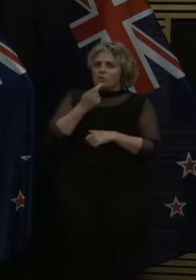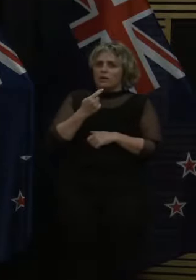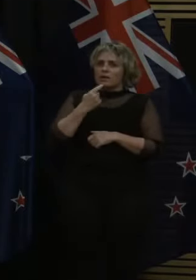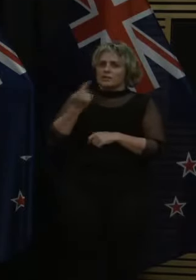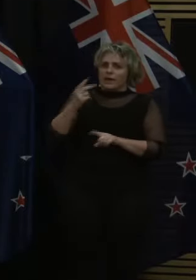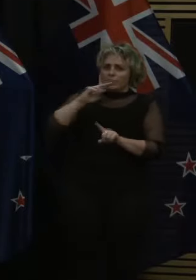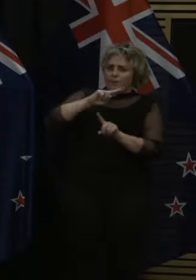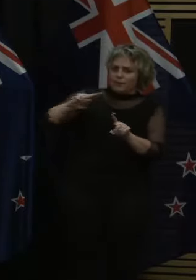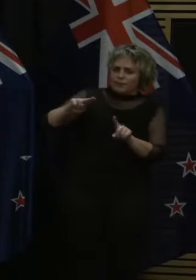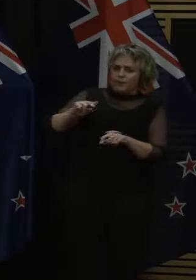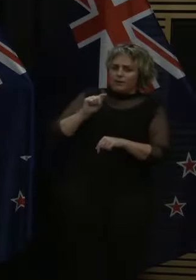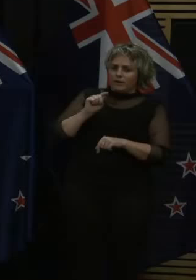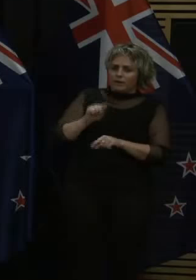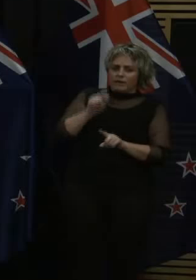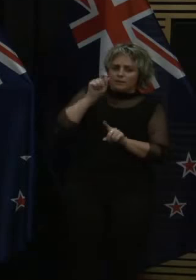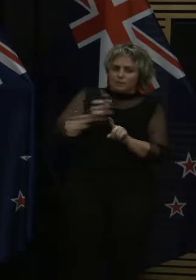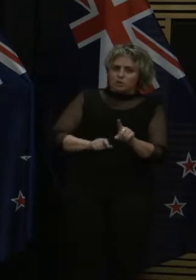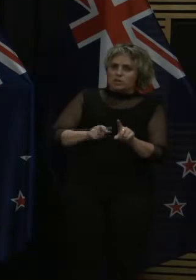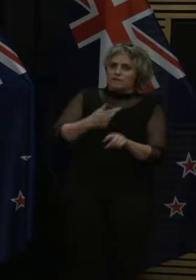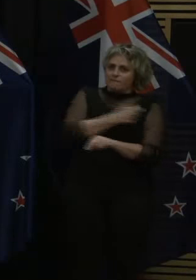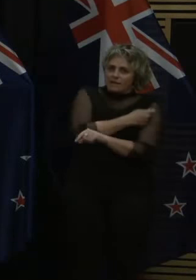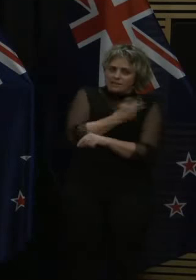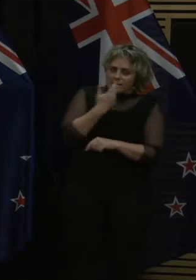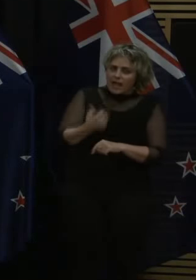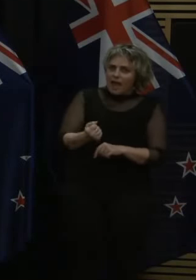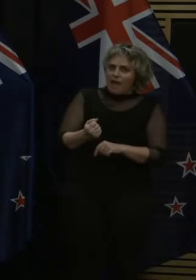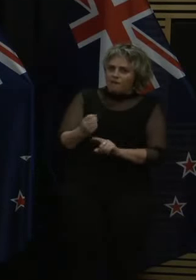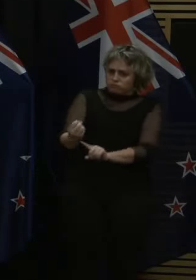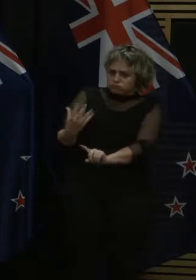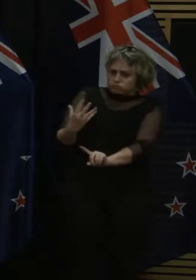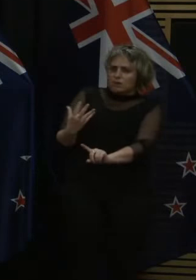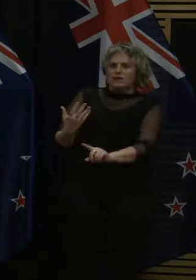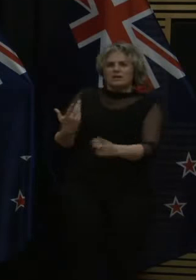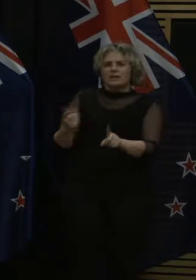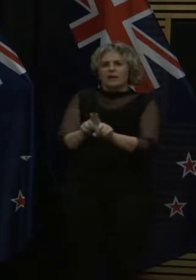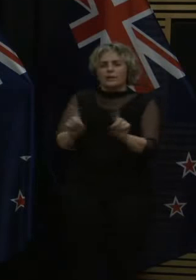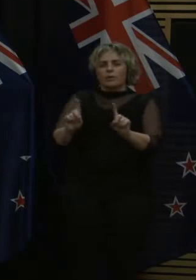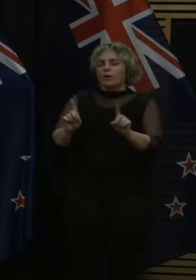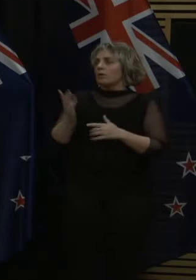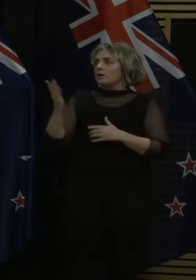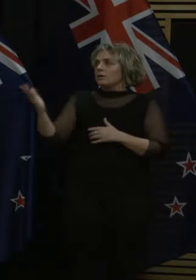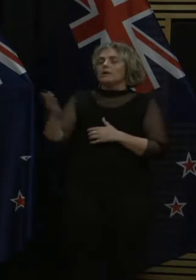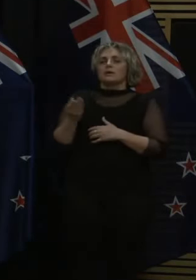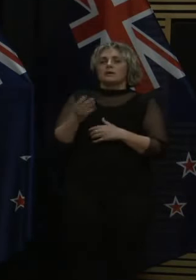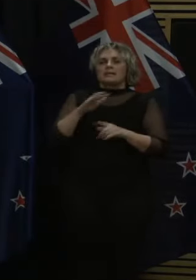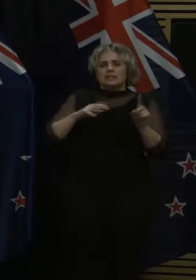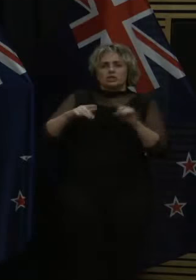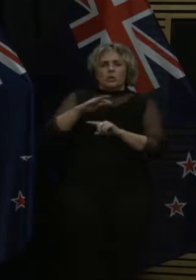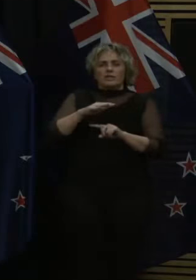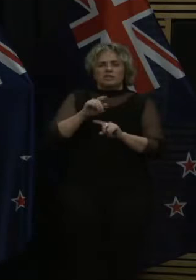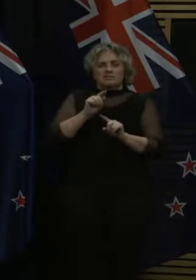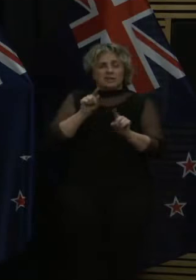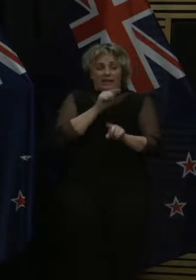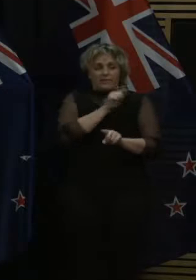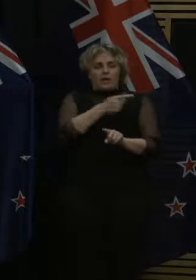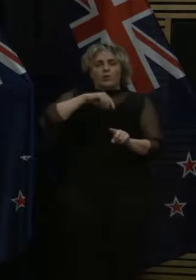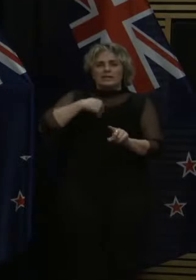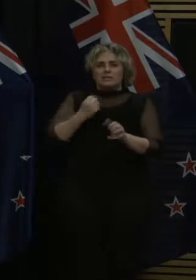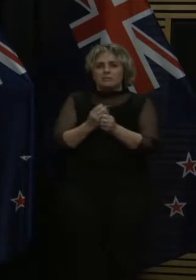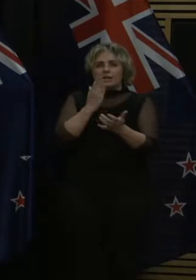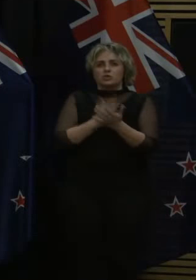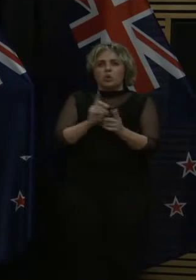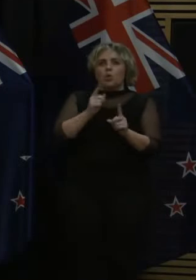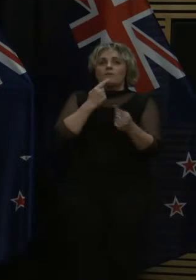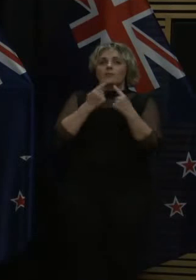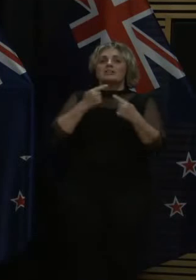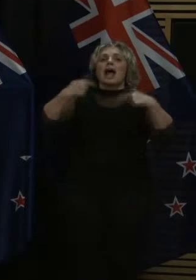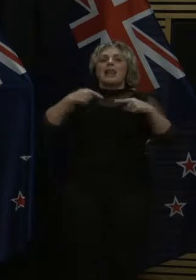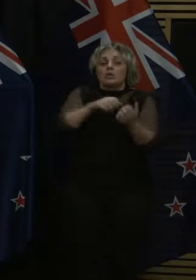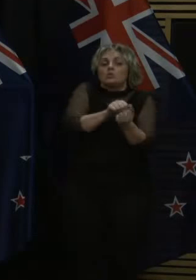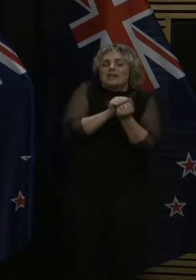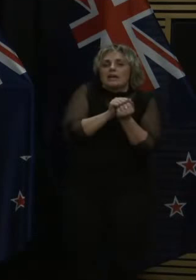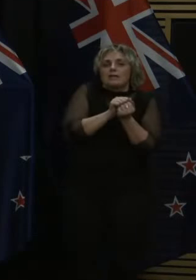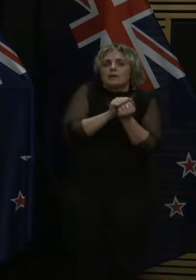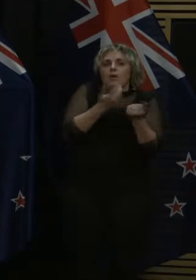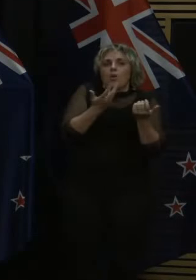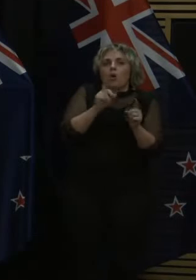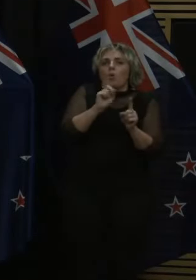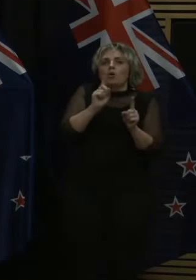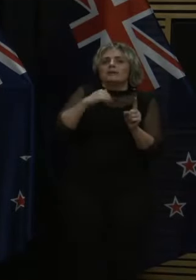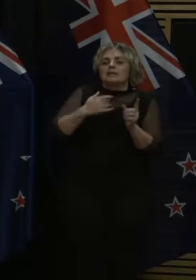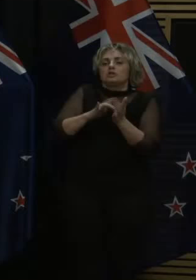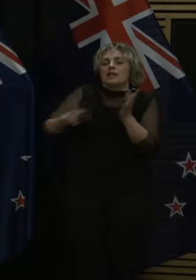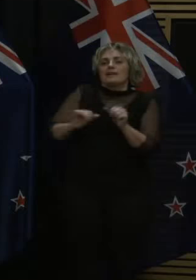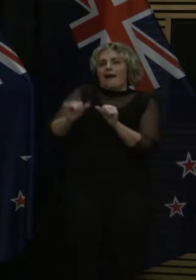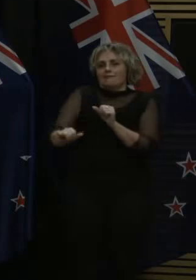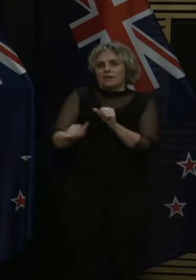information and the sign next